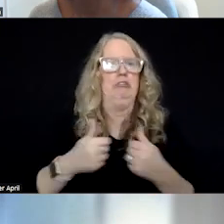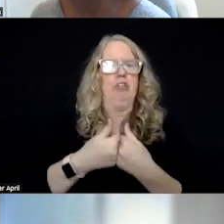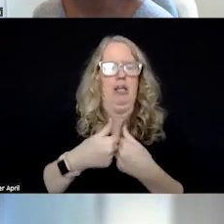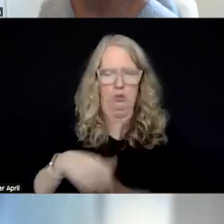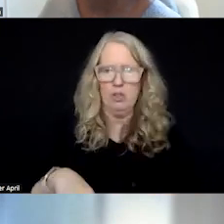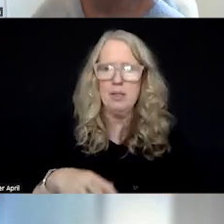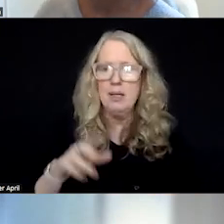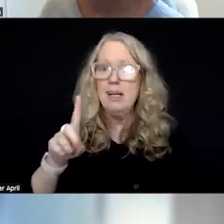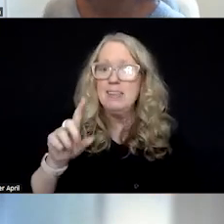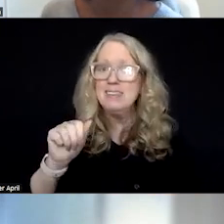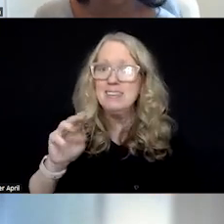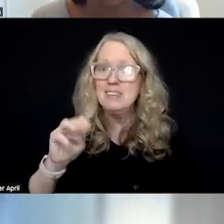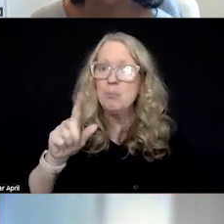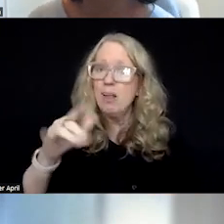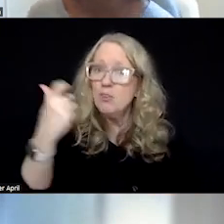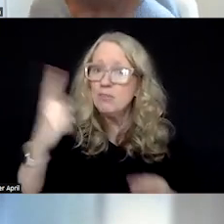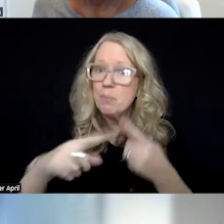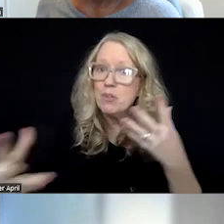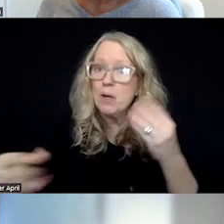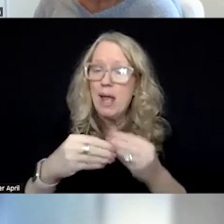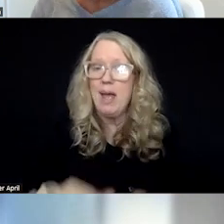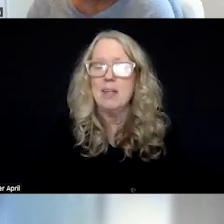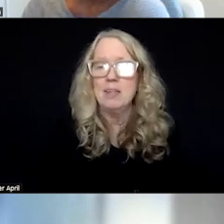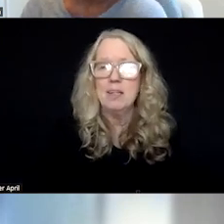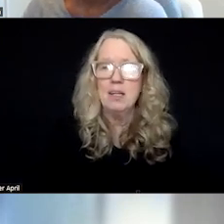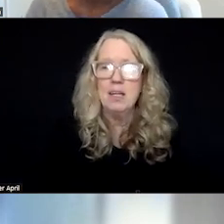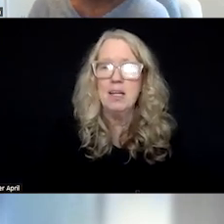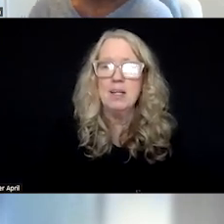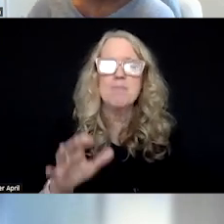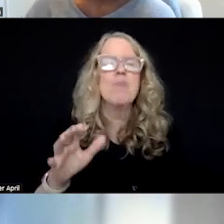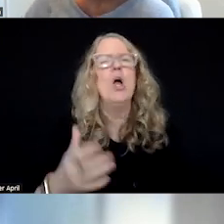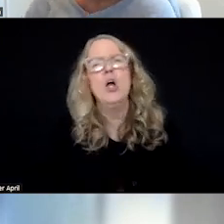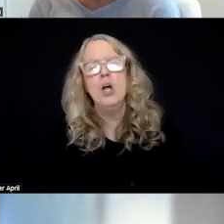DO YOU HAVE ANYTHING TO ADD? >> NOT A THE FACILITY SIDE.